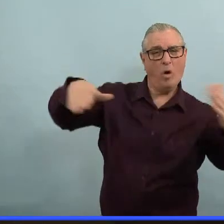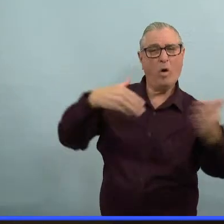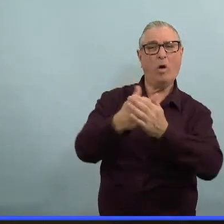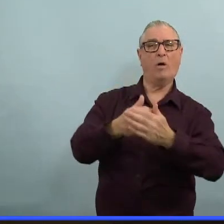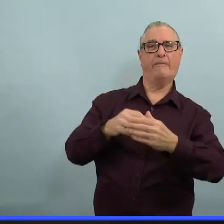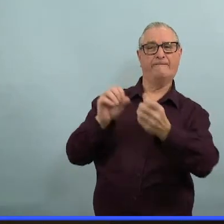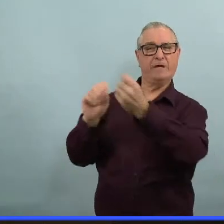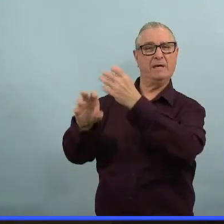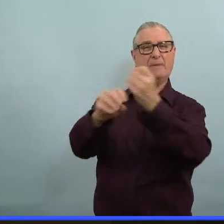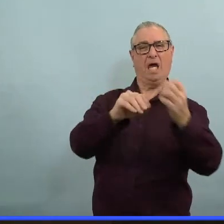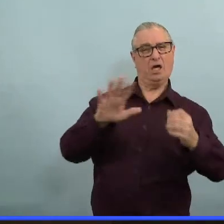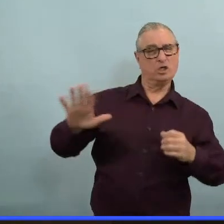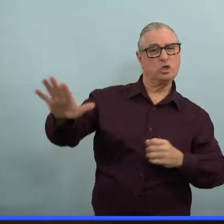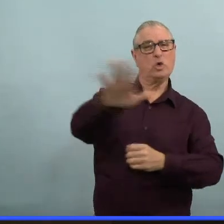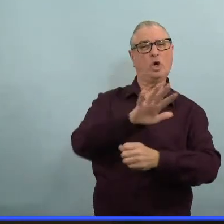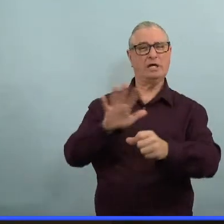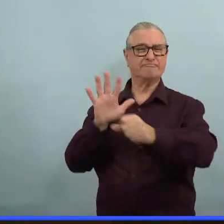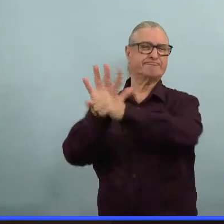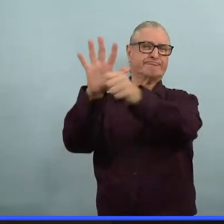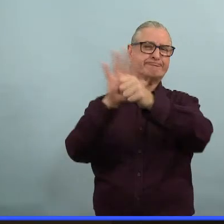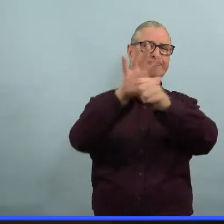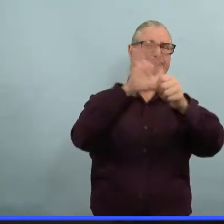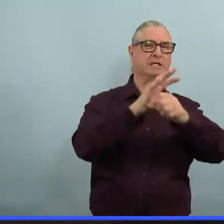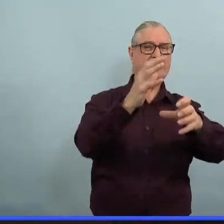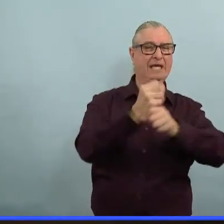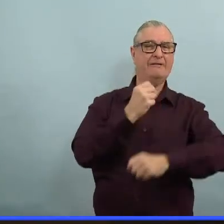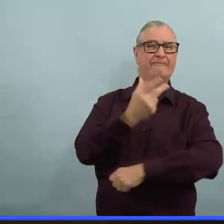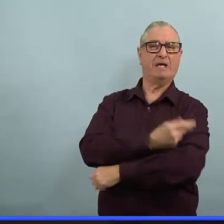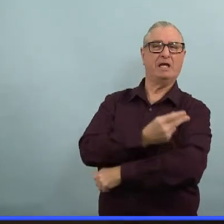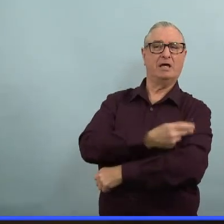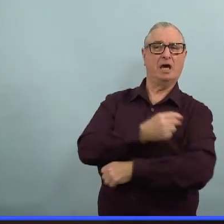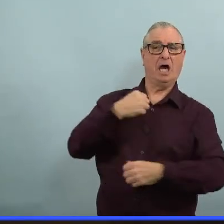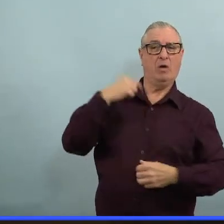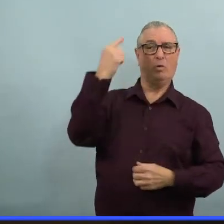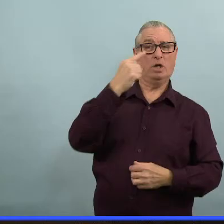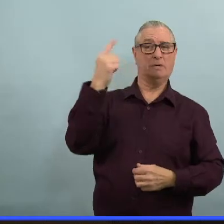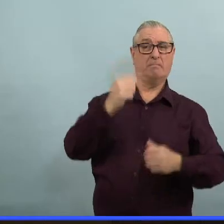alienating people in winnipeg where most of the voters are who will see that your government gets